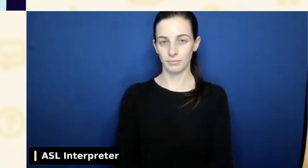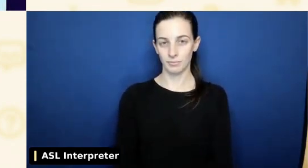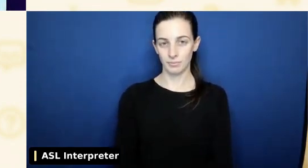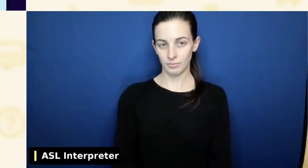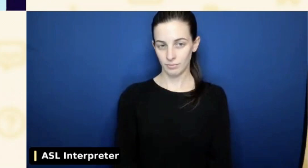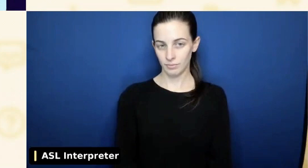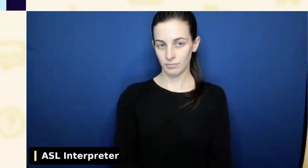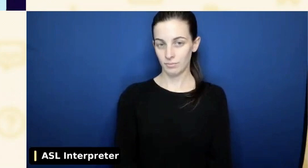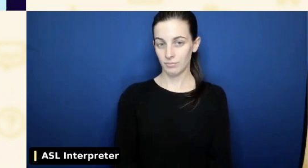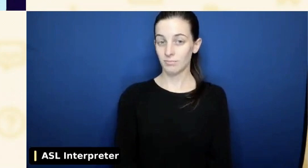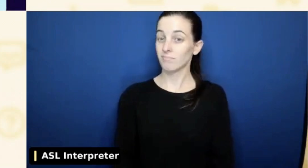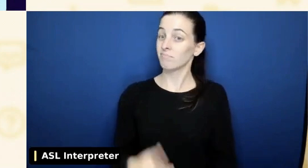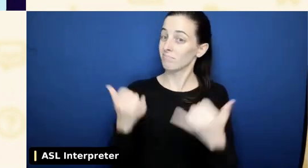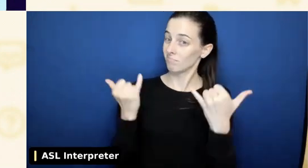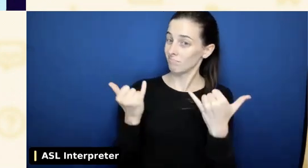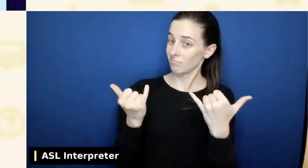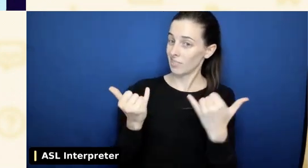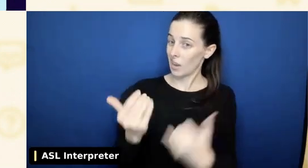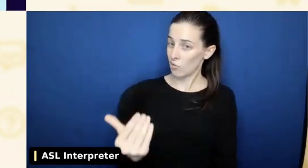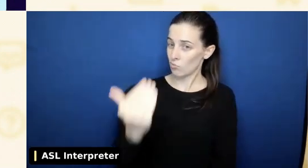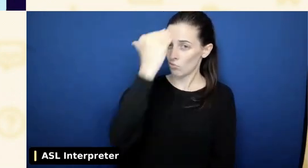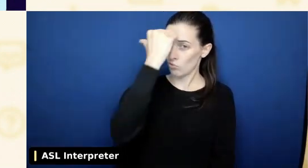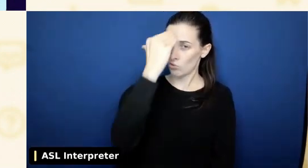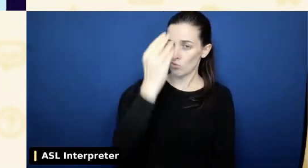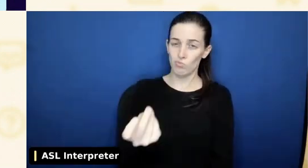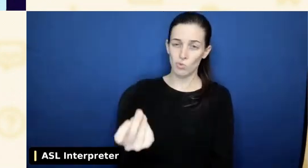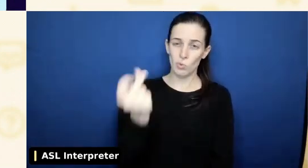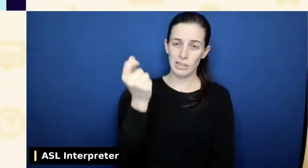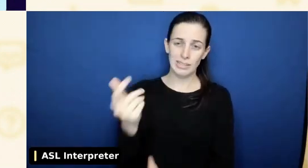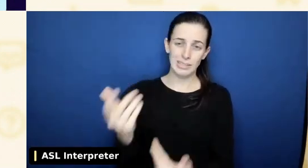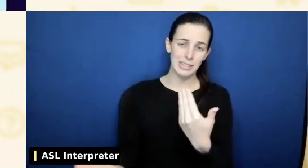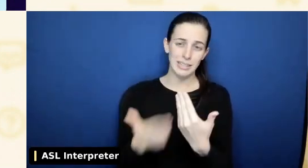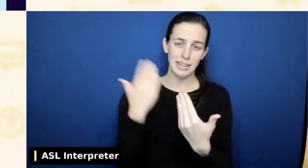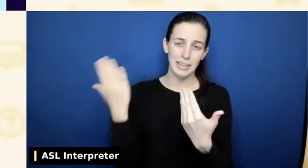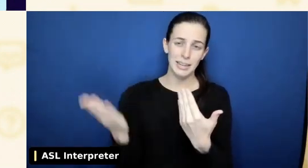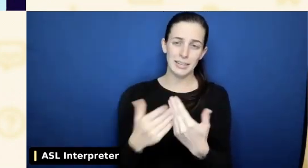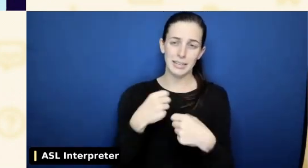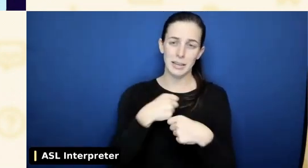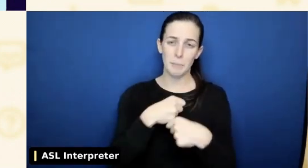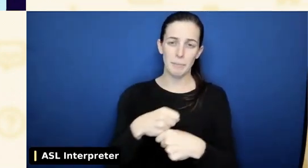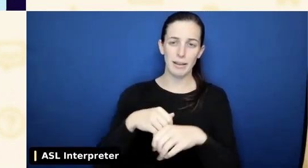So now you know how to quickly and easily create accessible forms with gravity forms.